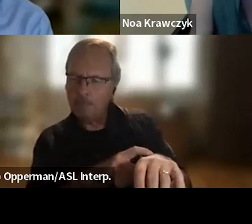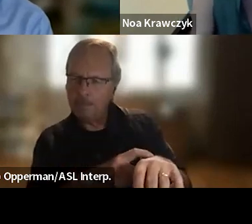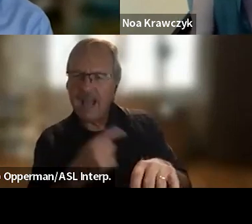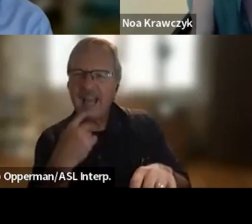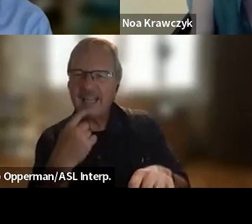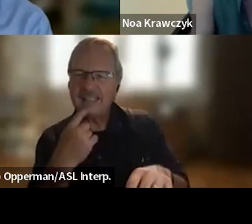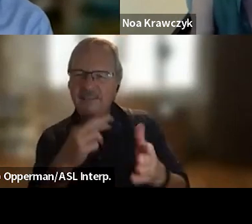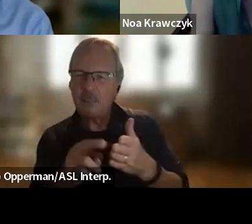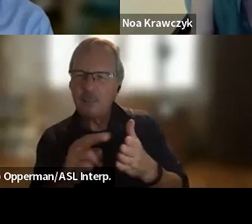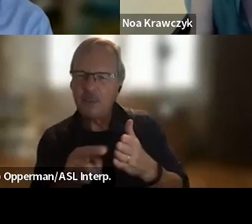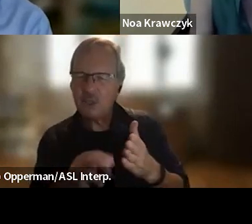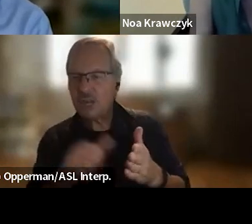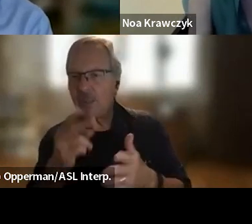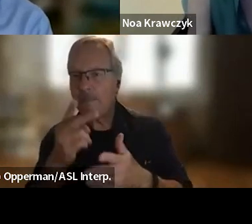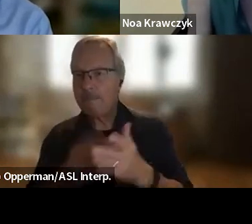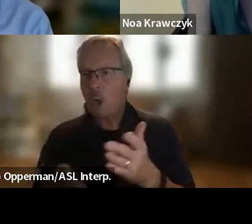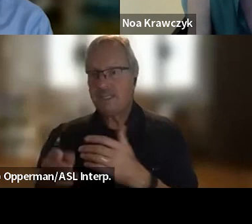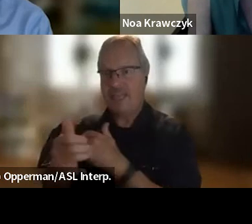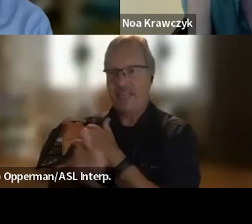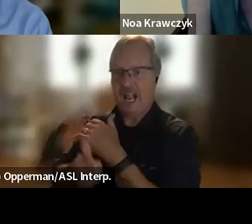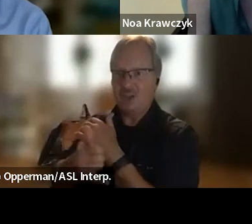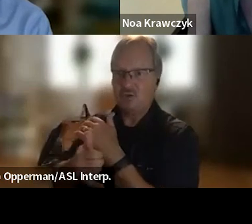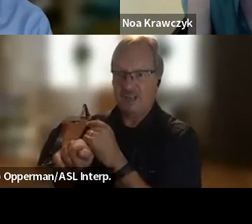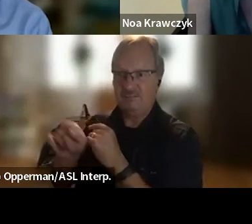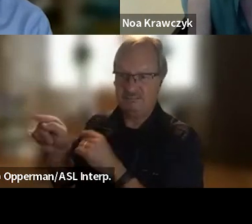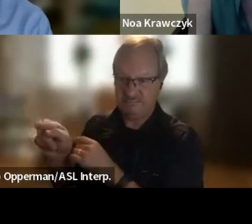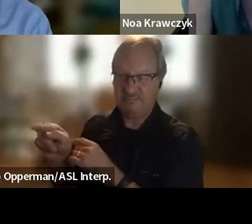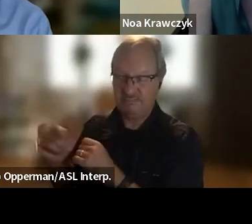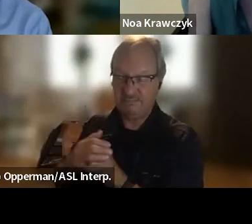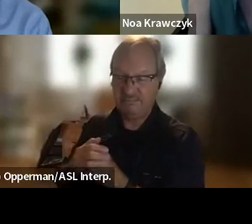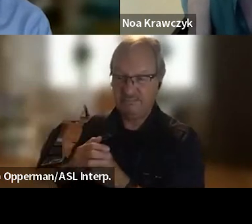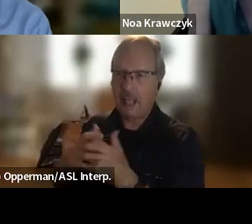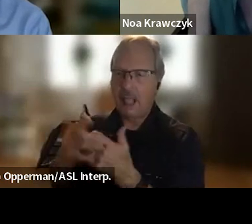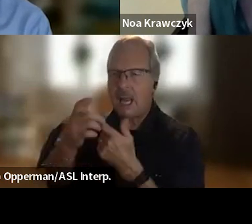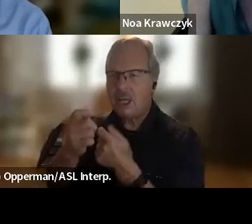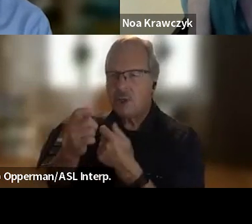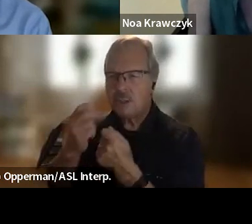in other parts of the country, there's a lot of interest in looking at outcomes